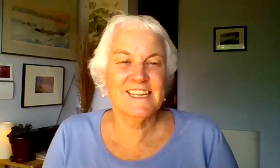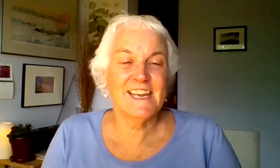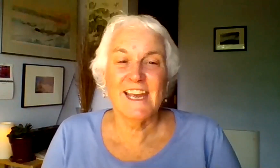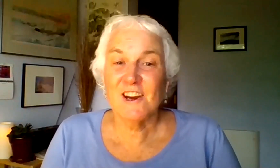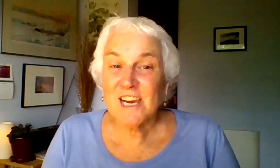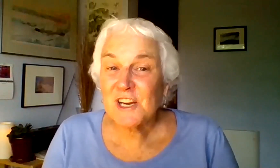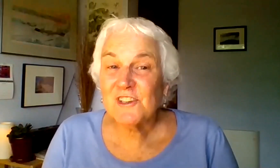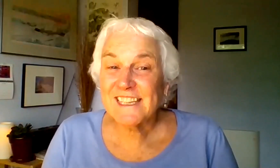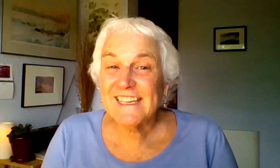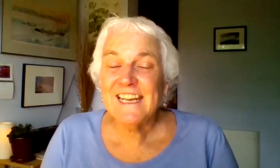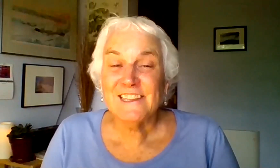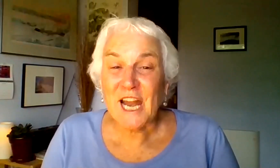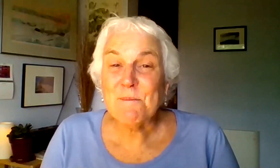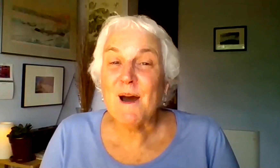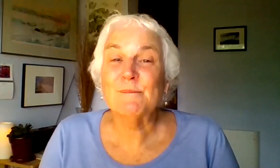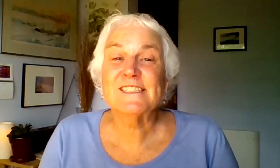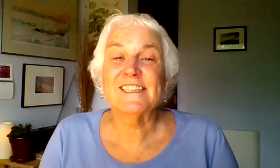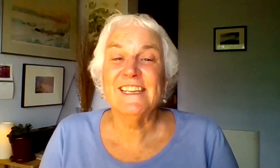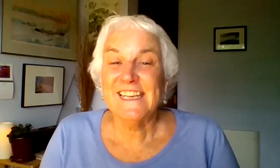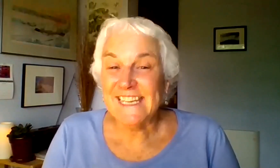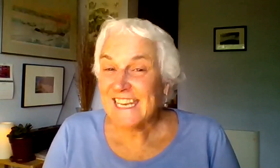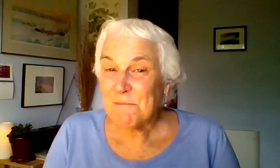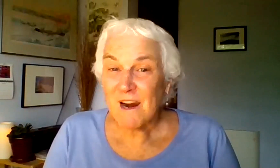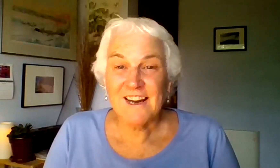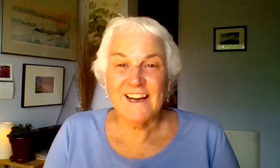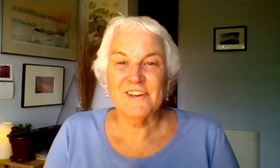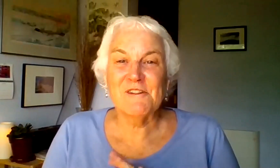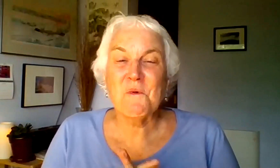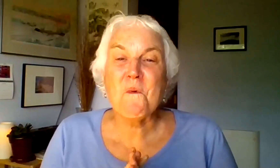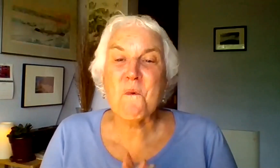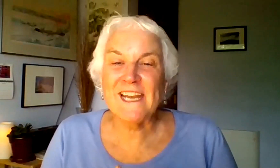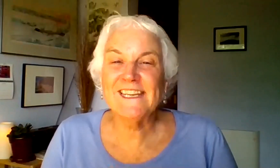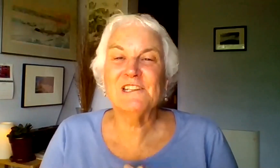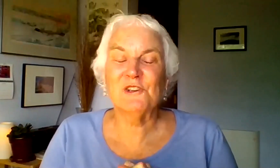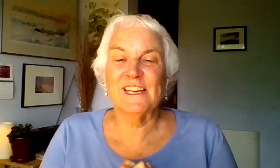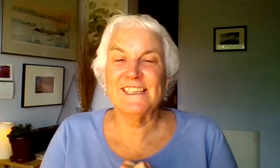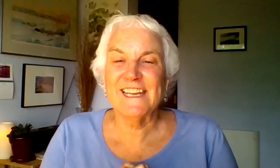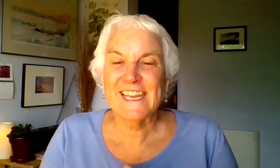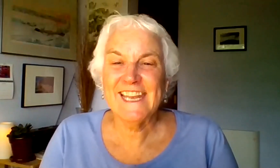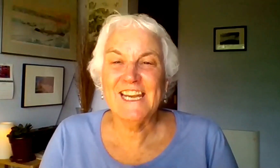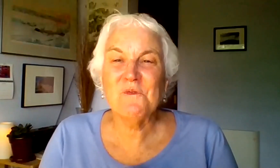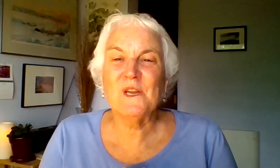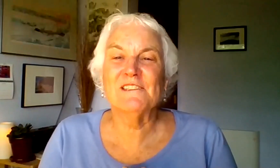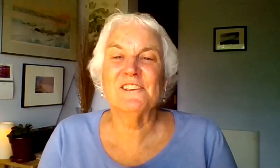, Heidi, Anna piper, Anna Smith, Karen, Cynthia